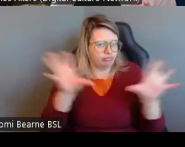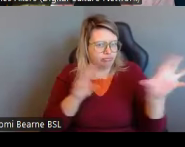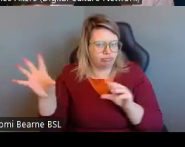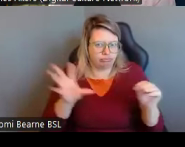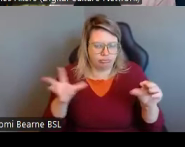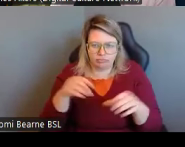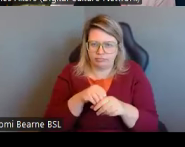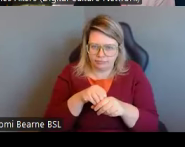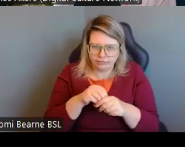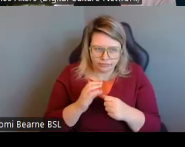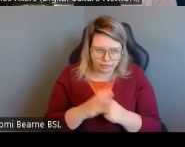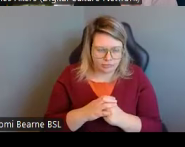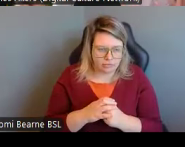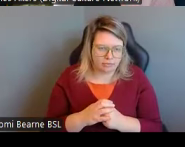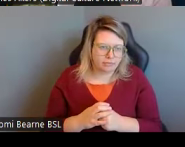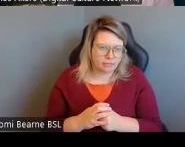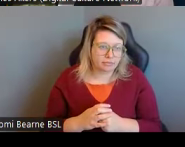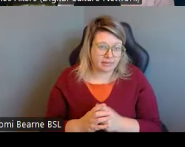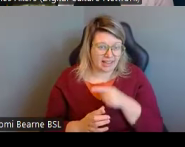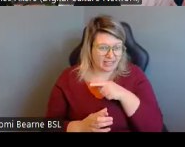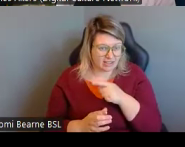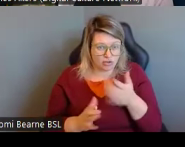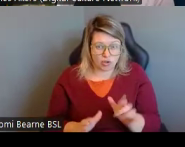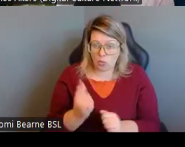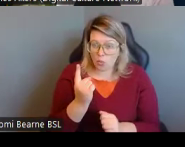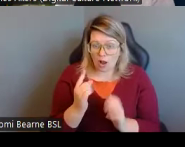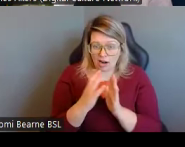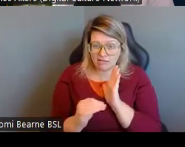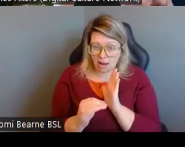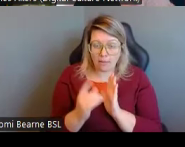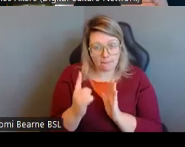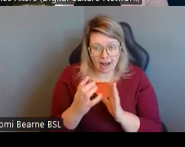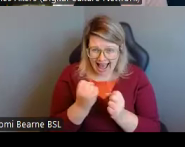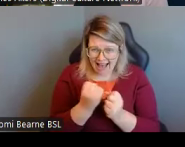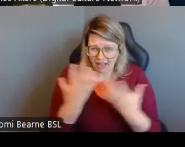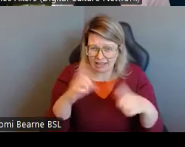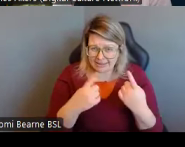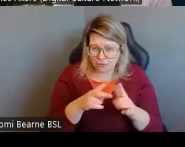This is just one example. There are so many different data visualization tools that can pull a lot of this data together.